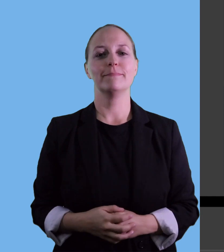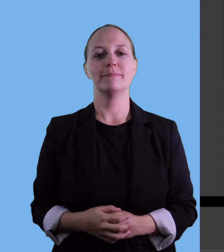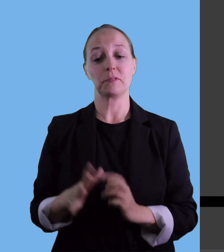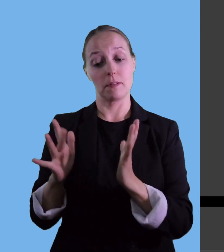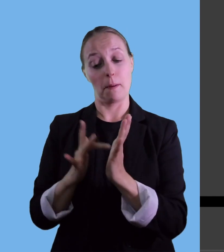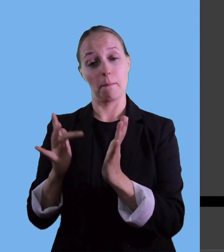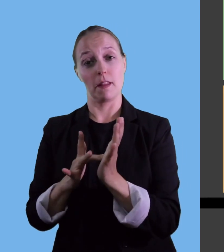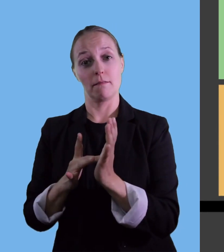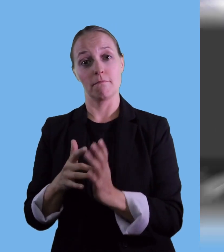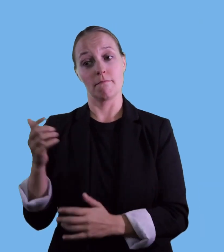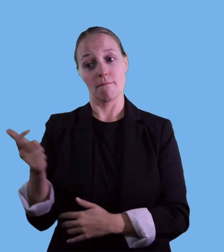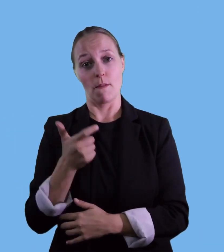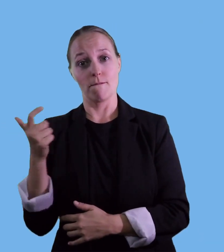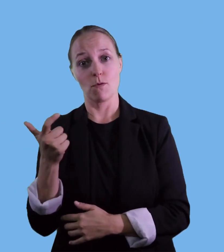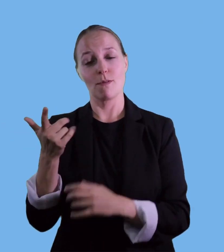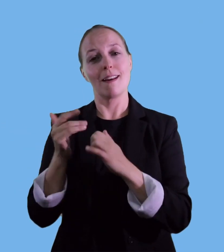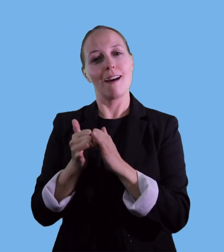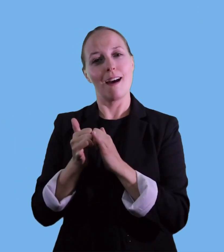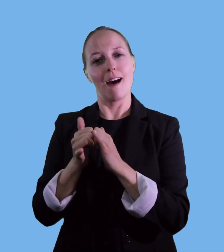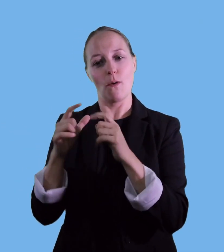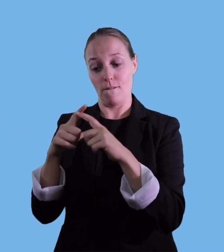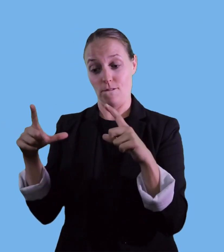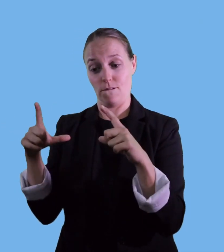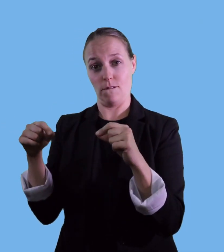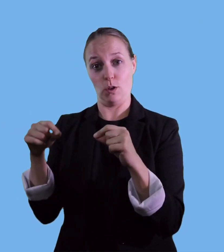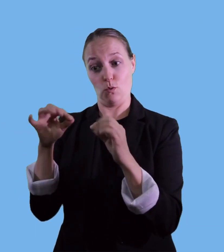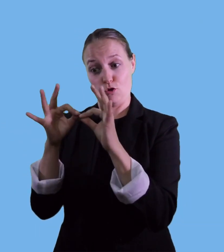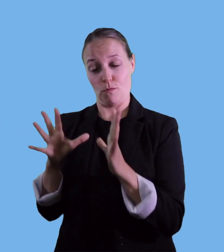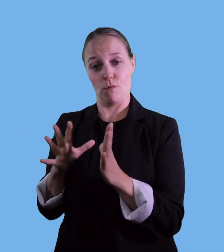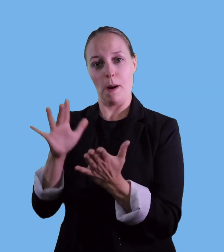On a tablet or smartphone, double-tap the interpreter's